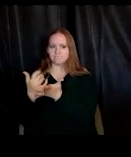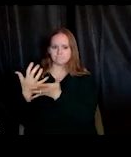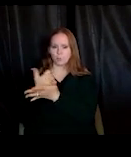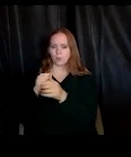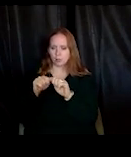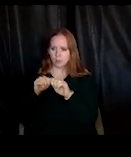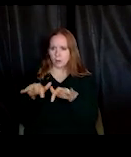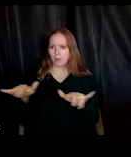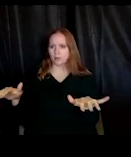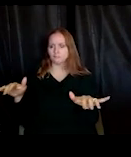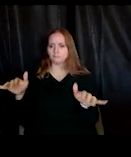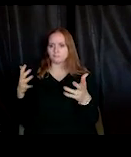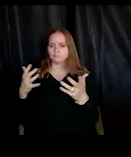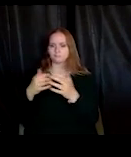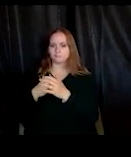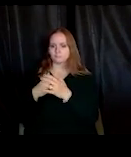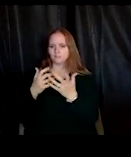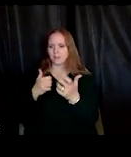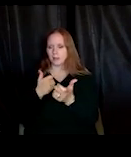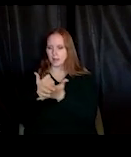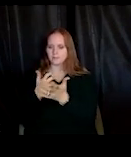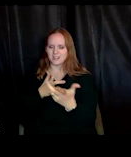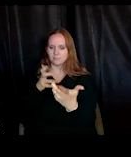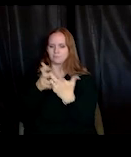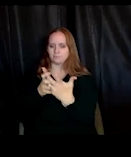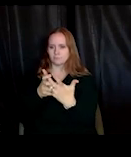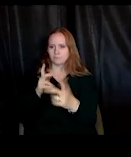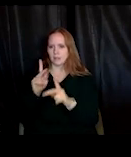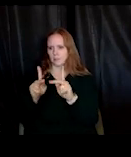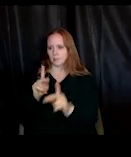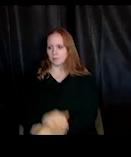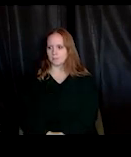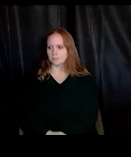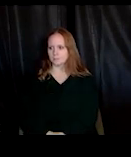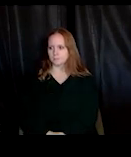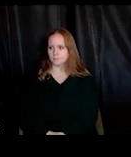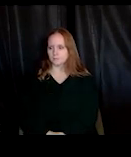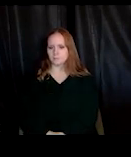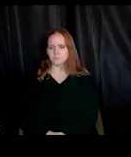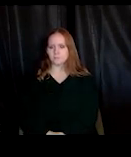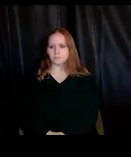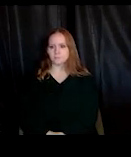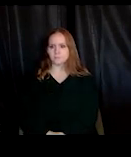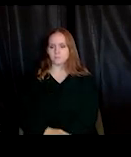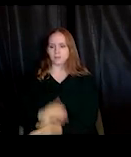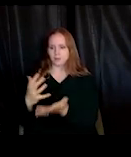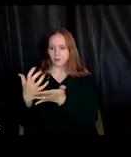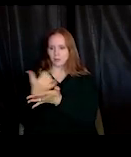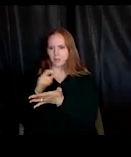and being able to meet people where they're at and helping them connect to the income needs that Sametra was mentioning earlier.